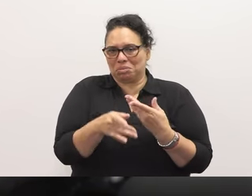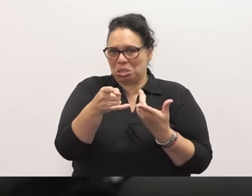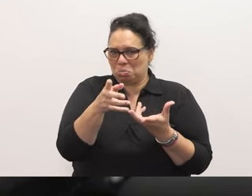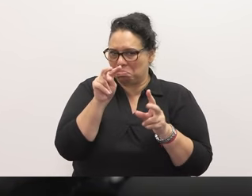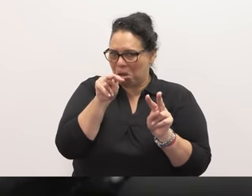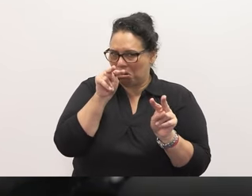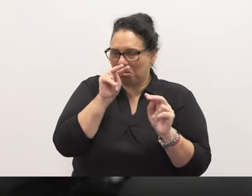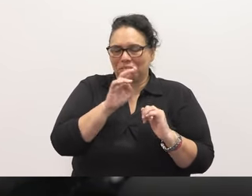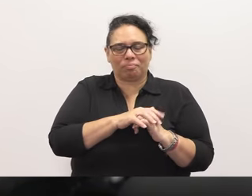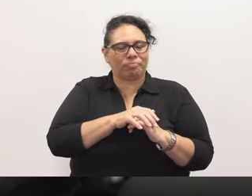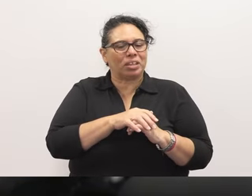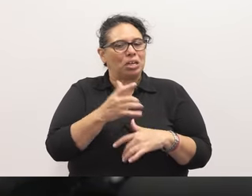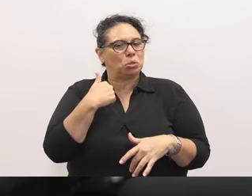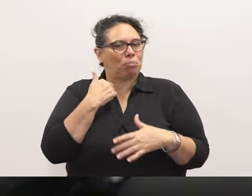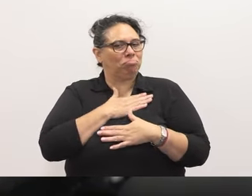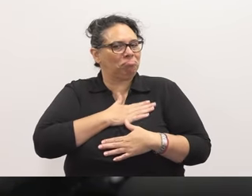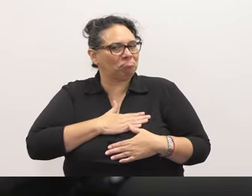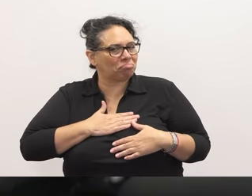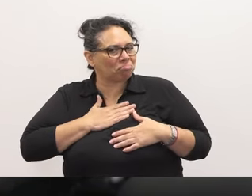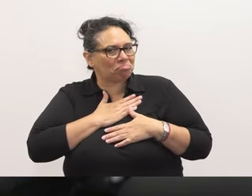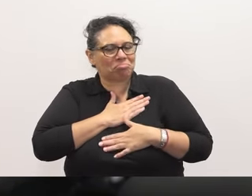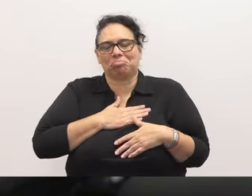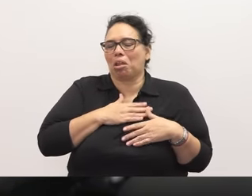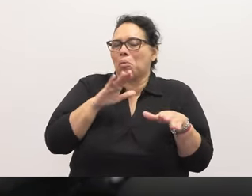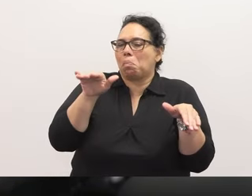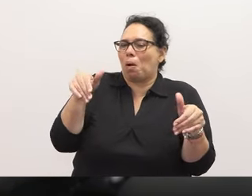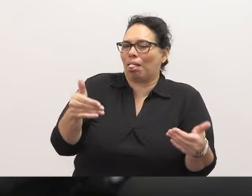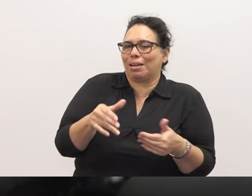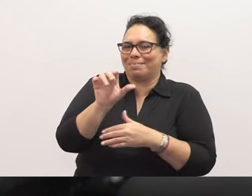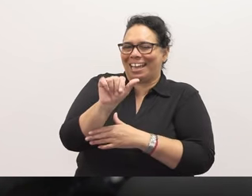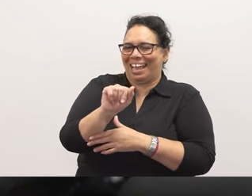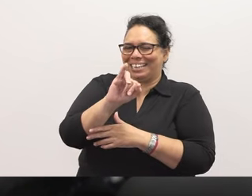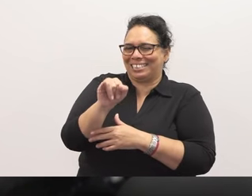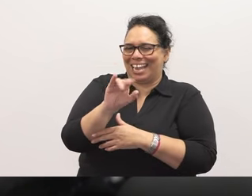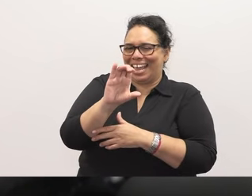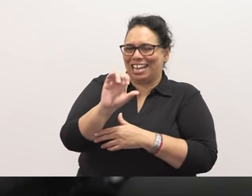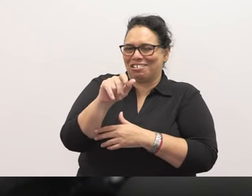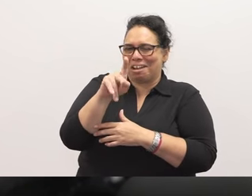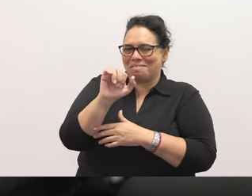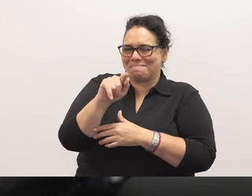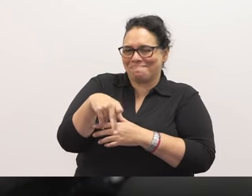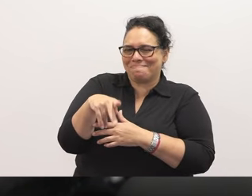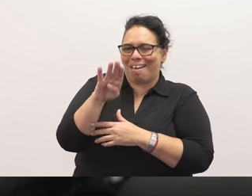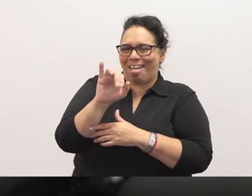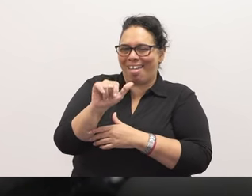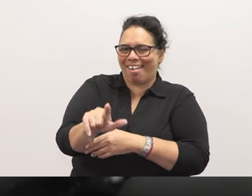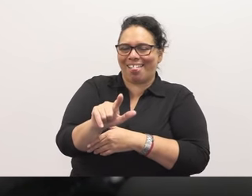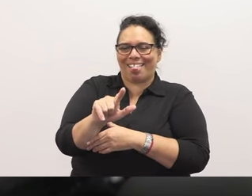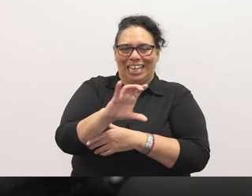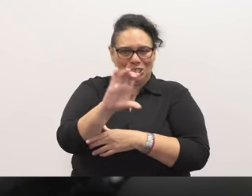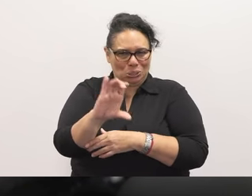And so I'm pleased today to welcome AJ Crabill in via Zoom to facilitate the next steps